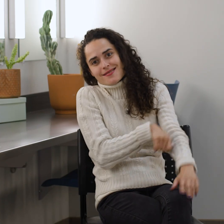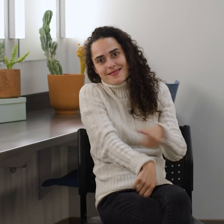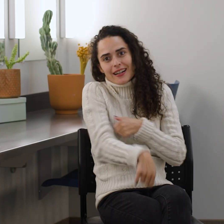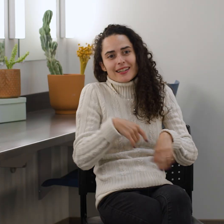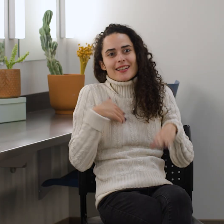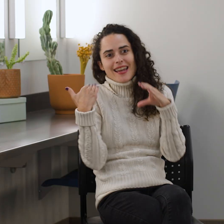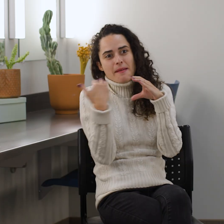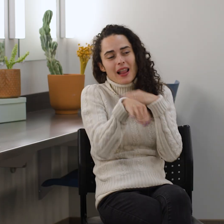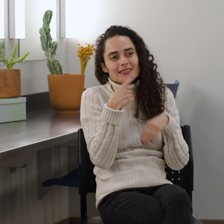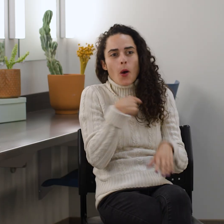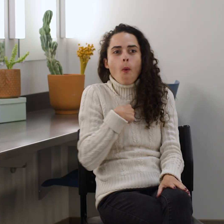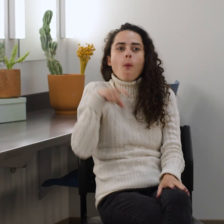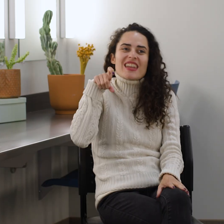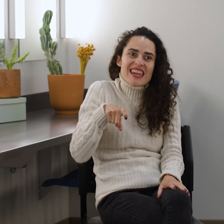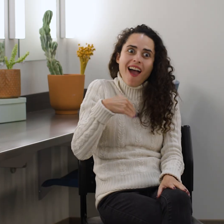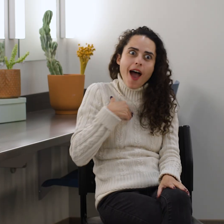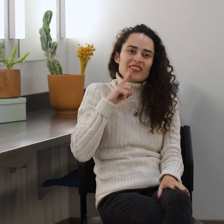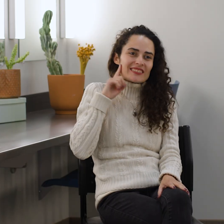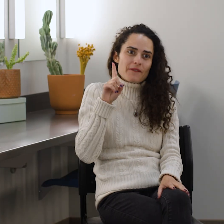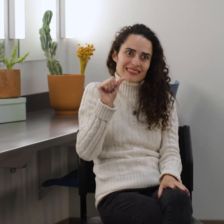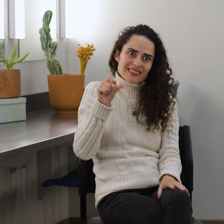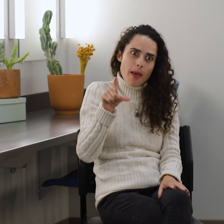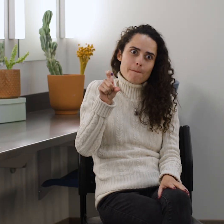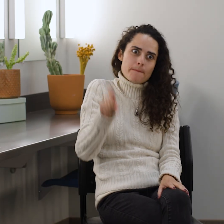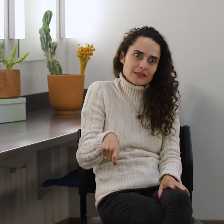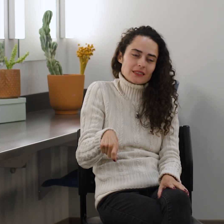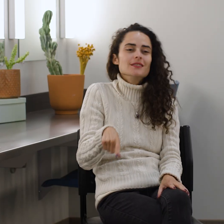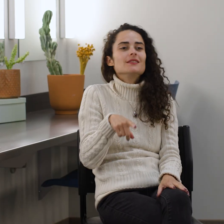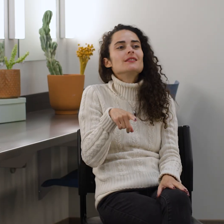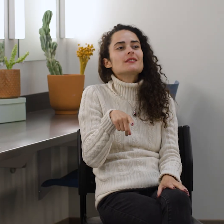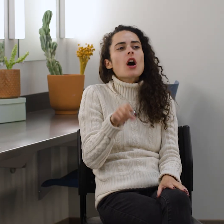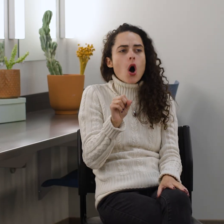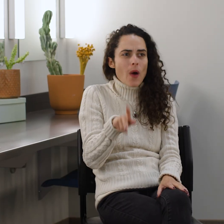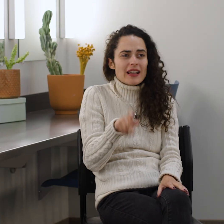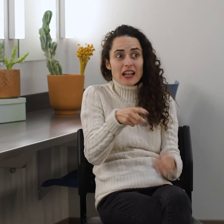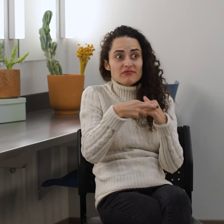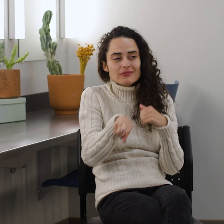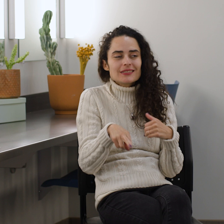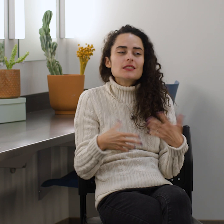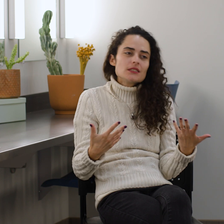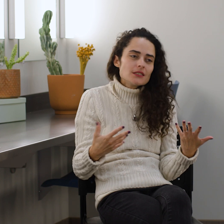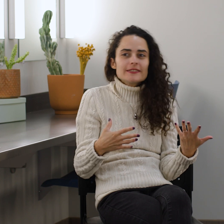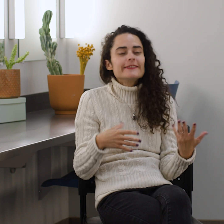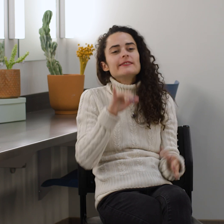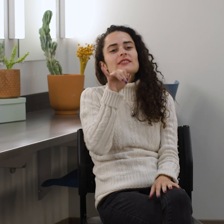I emailed our bosses and told them, “We need a Deaf DASL. We need one.” And they asked me to recommend someone,